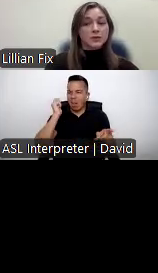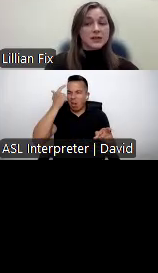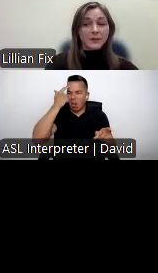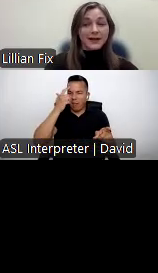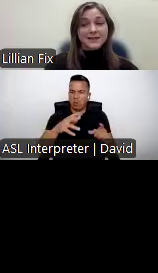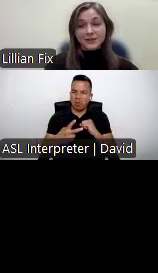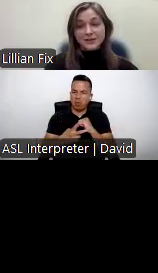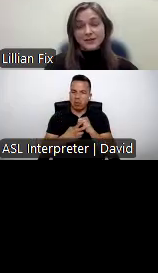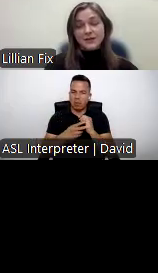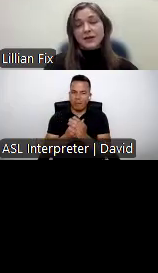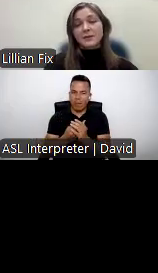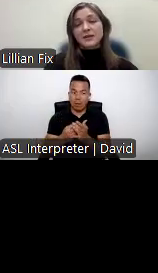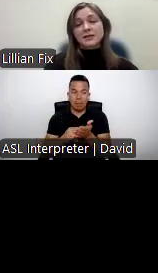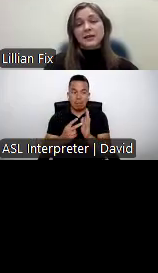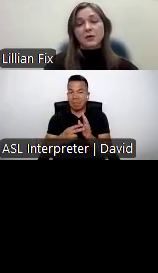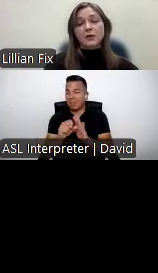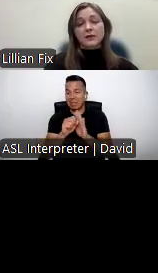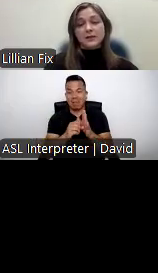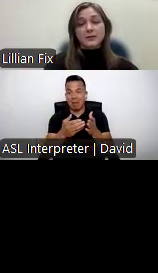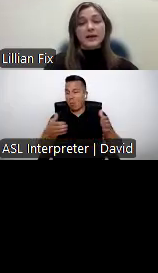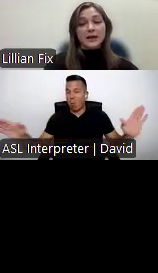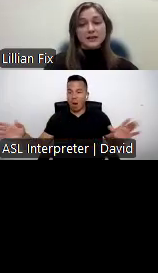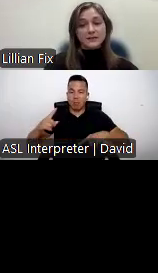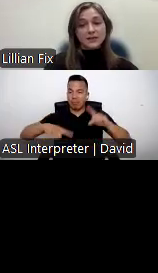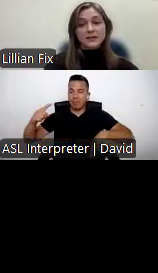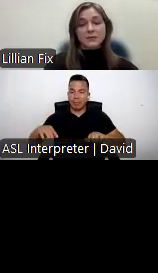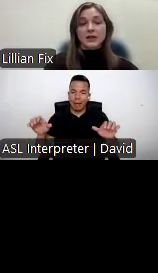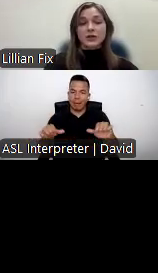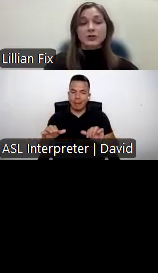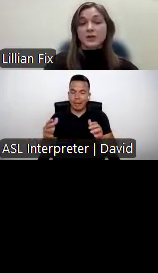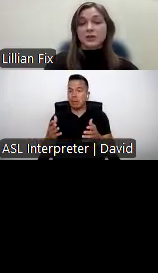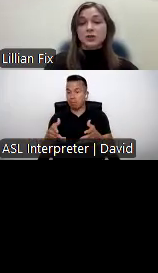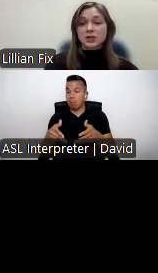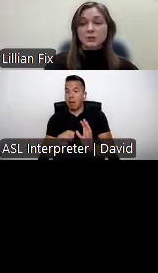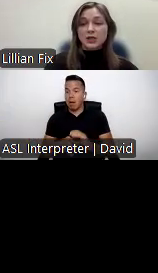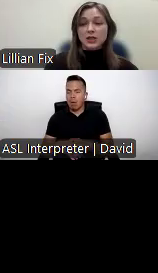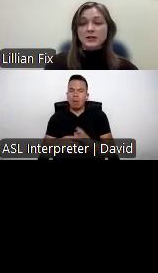allowable statewide activities. These allowable statewide activities may include demonstration